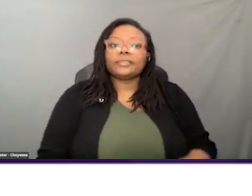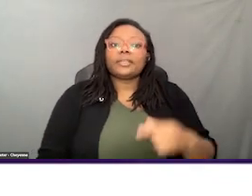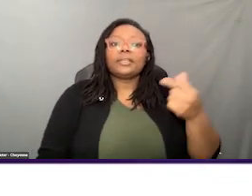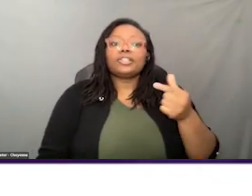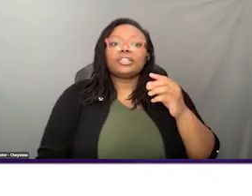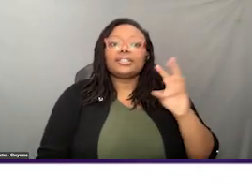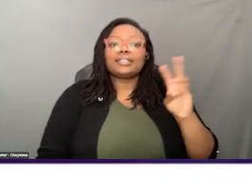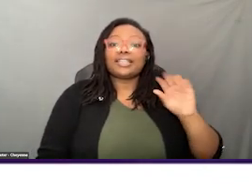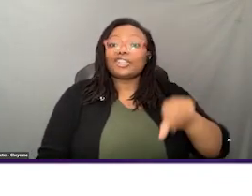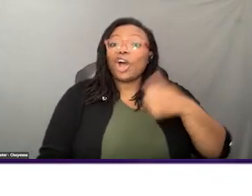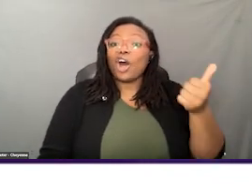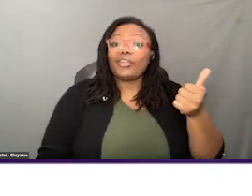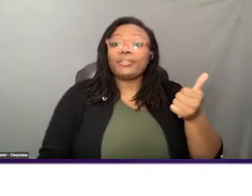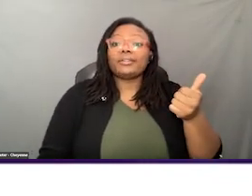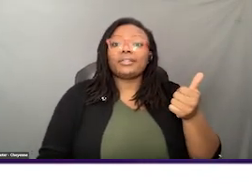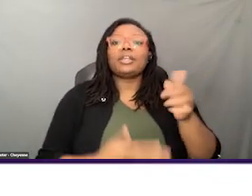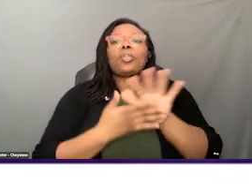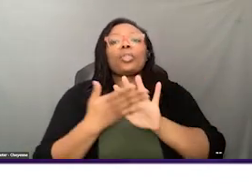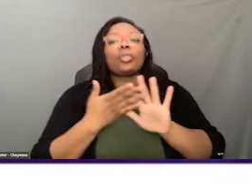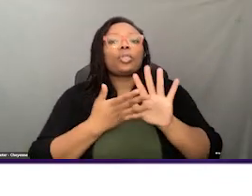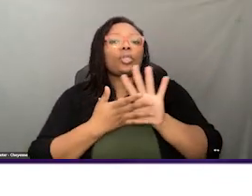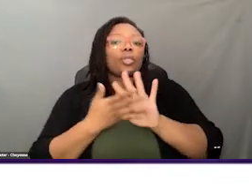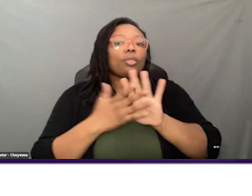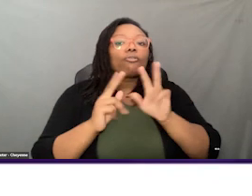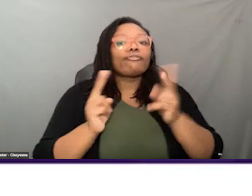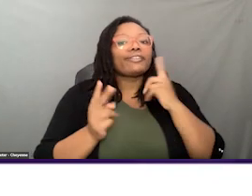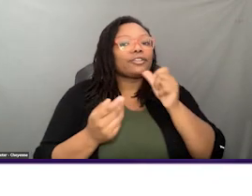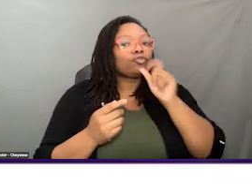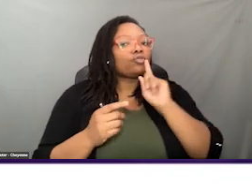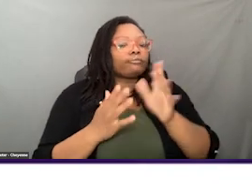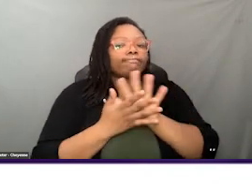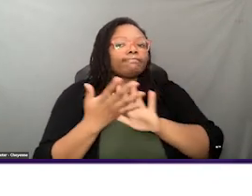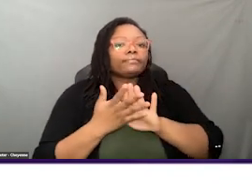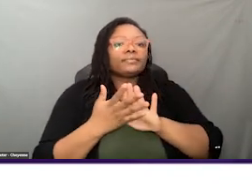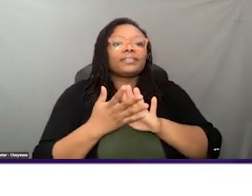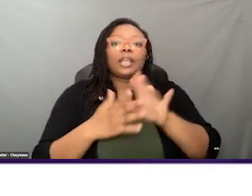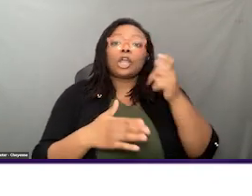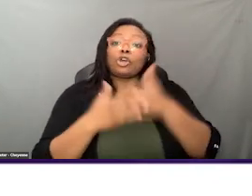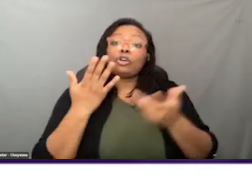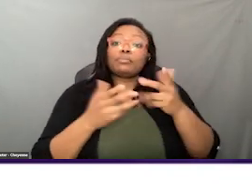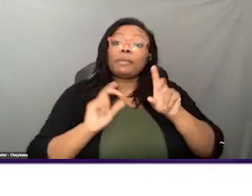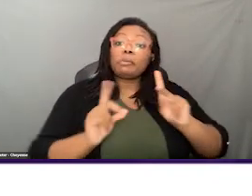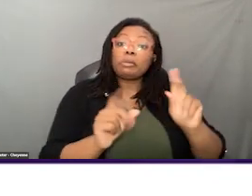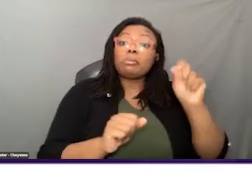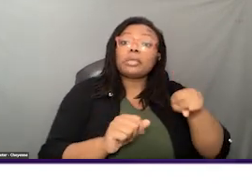G.6 Other. This is a very gray area where, you know, the cost may be allowable.